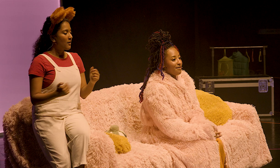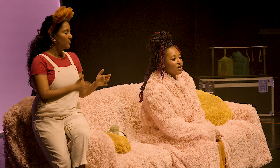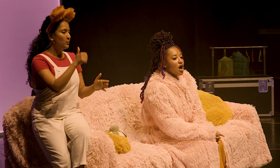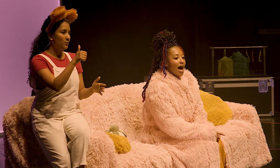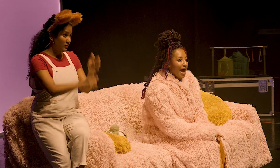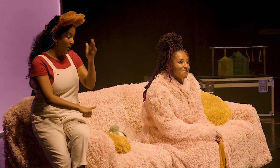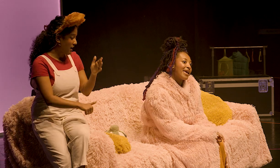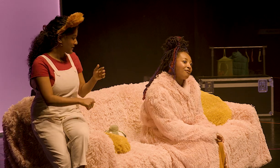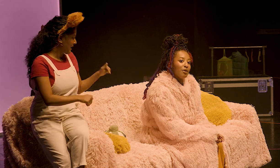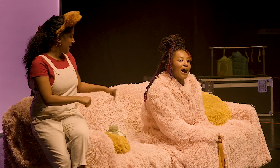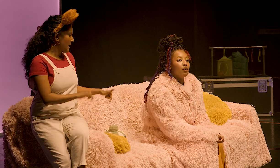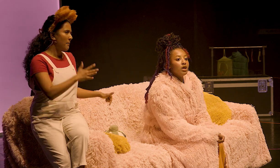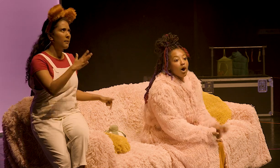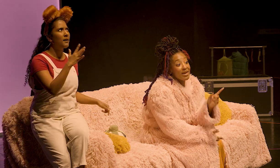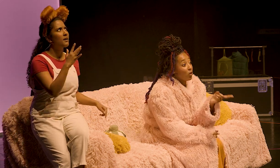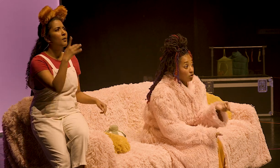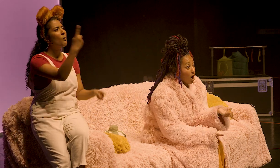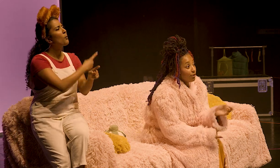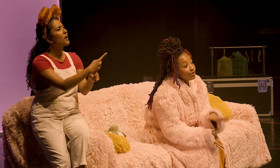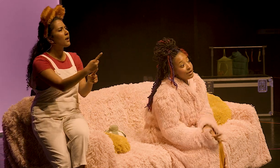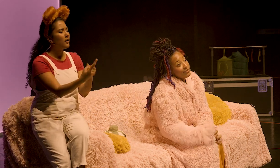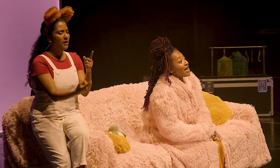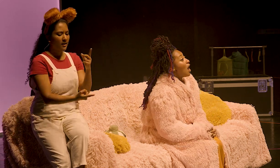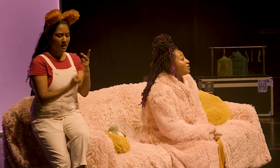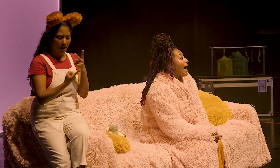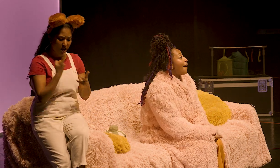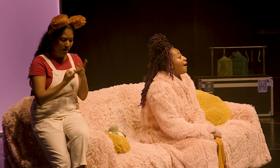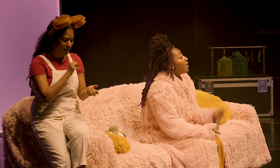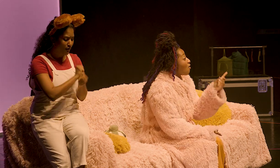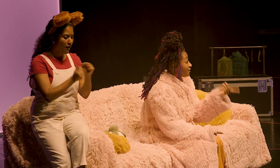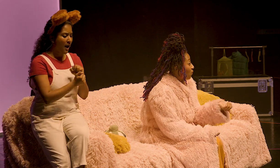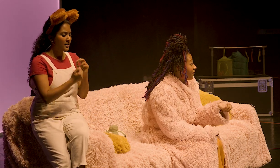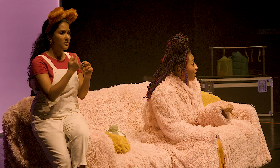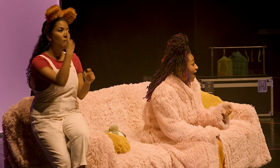start off with, I came here for about a week or so, then I was at Amara's for one